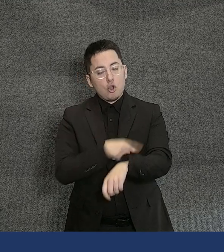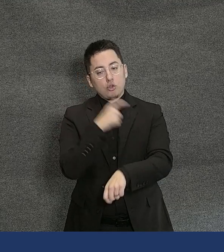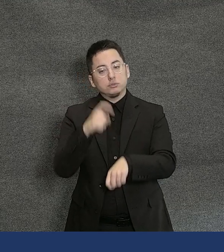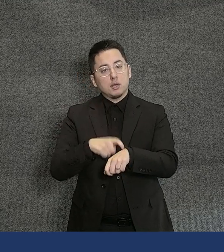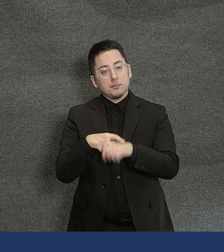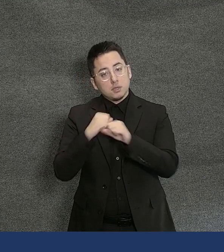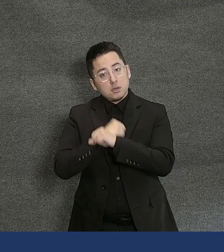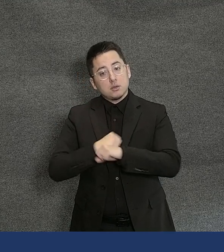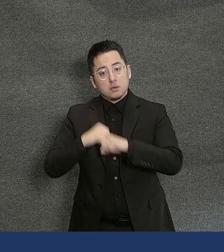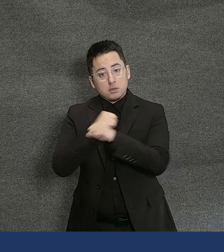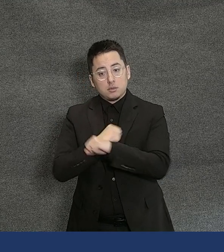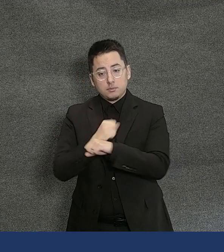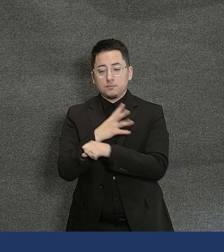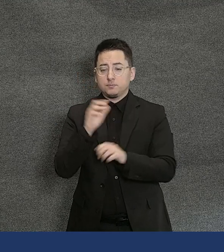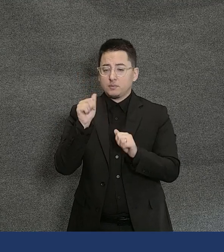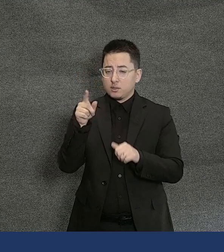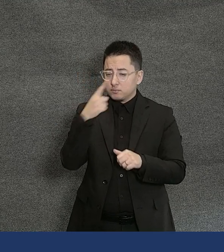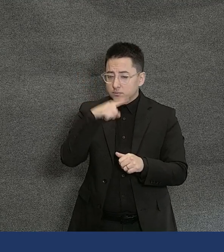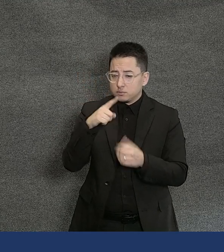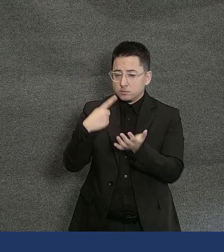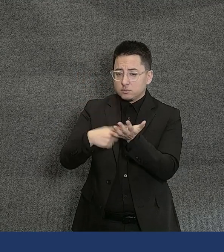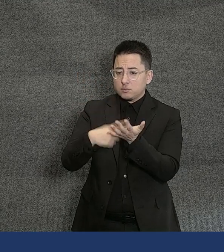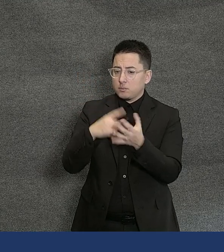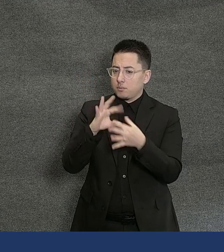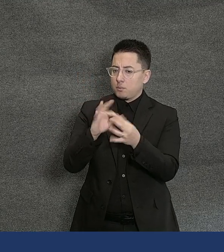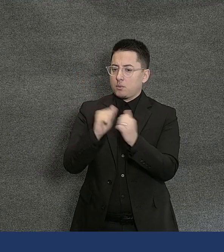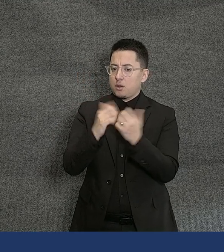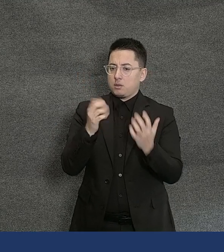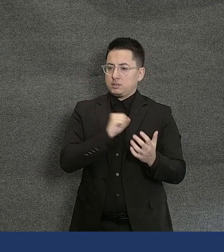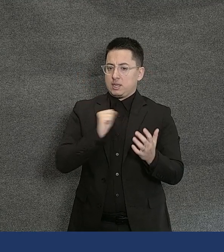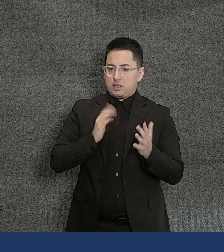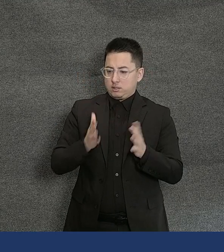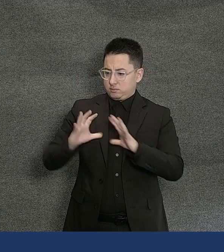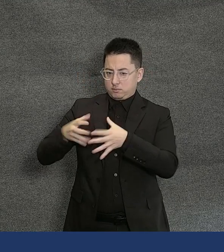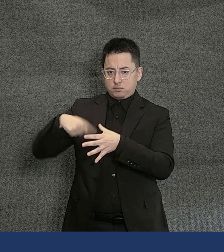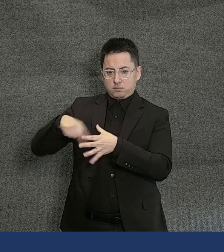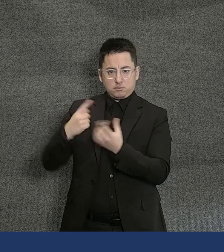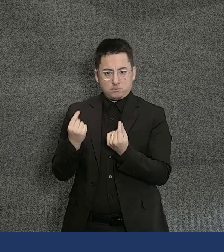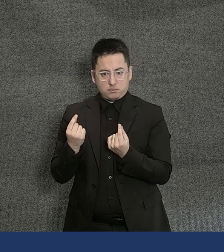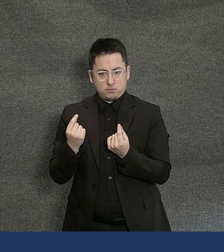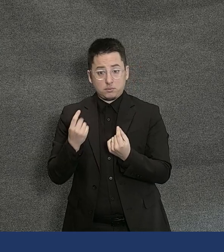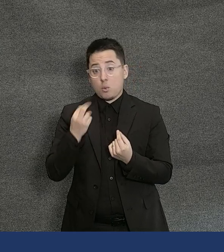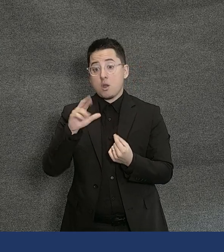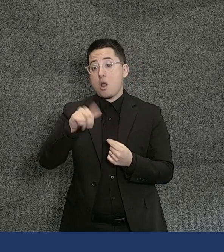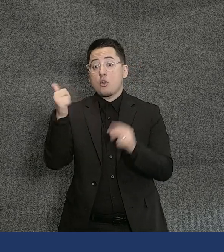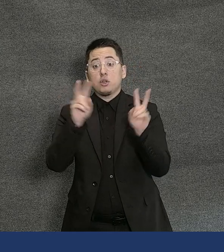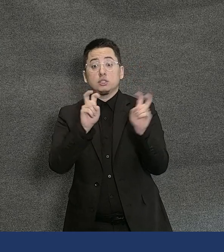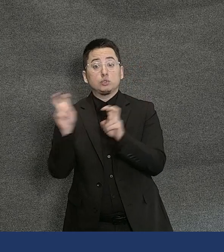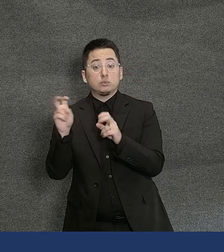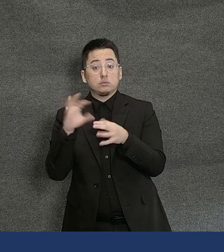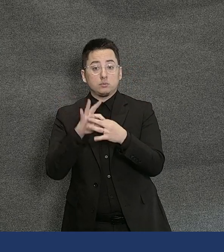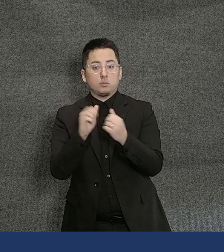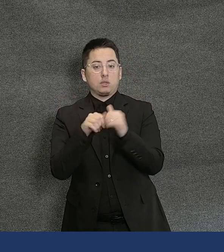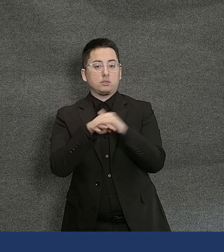You can also speak more broadly to accessible transportation. I know, you've been an advocate for especially